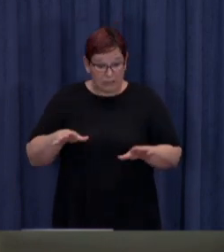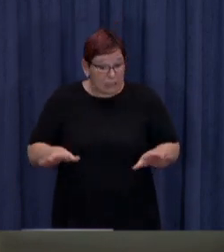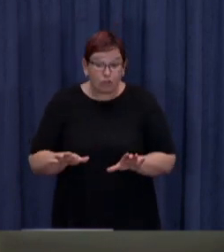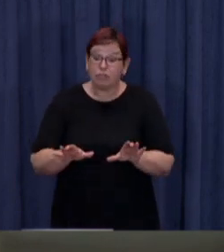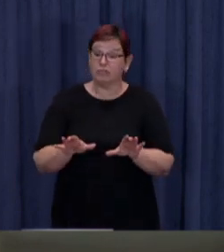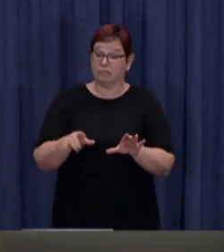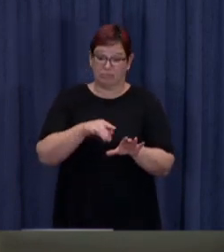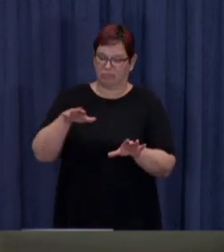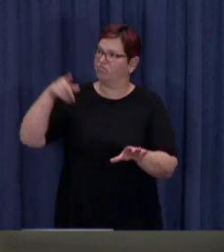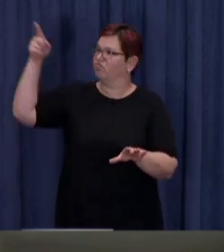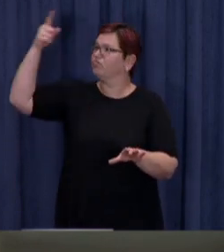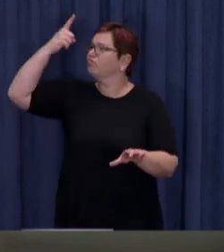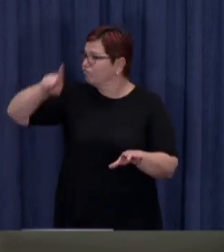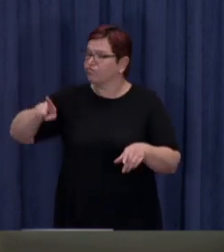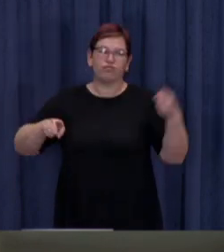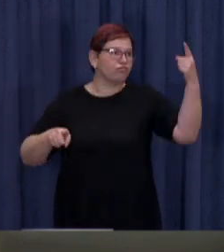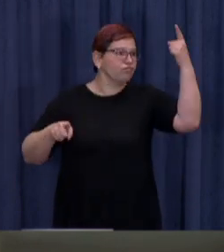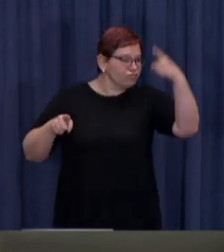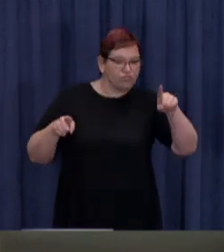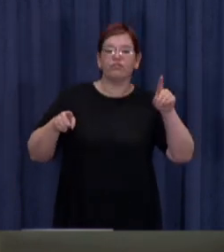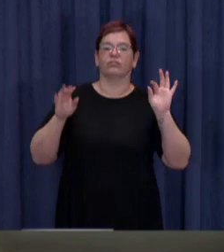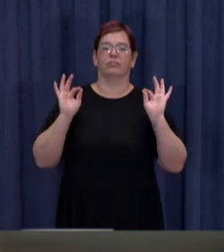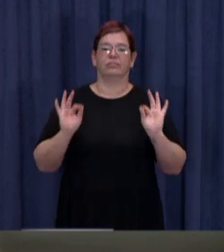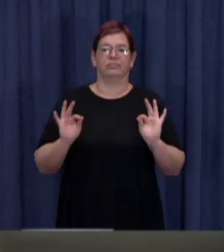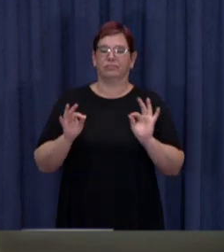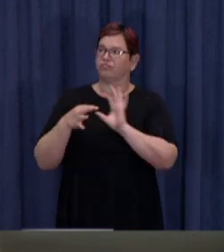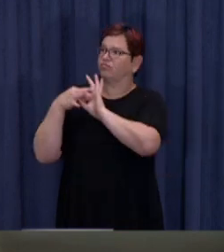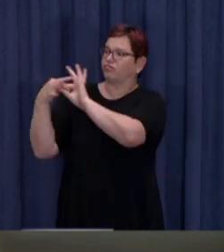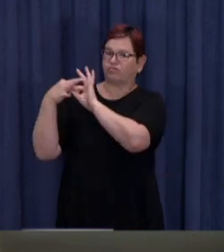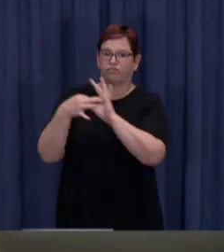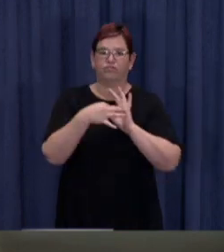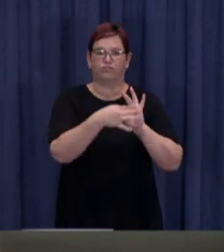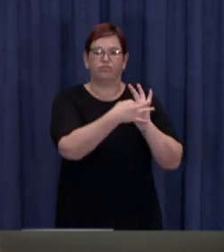throughout this crisis today. I've been in frequent contact with the Premier